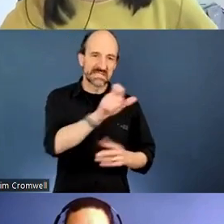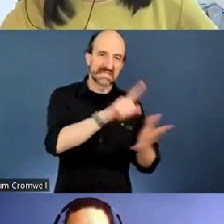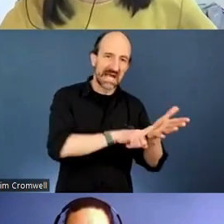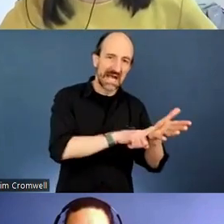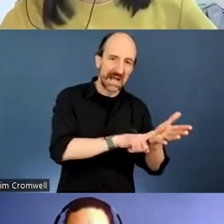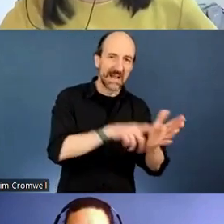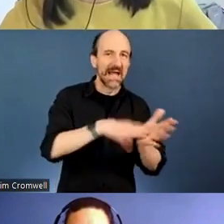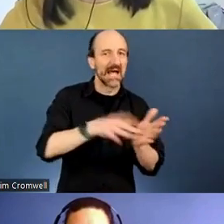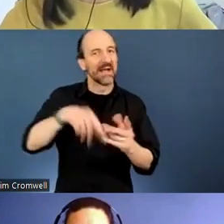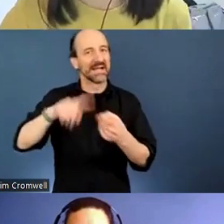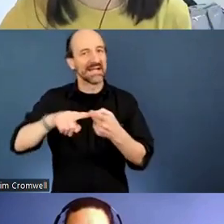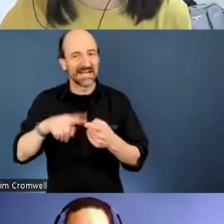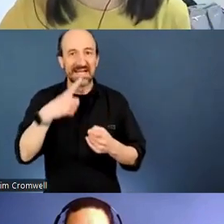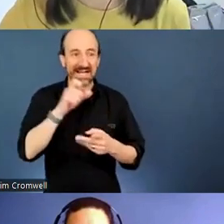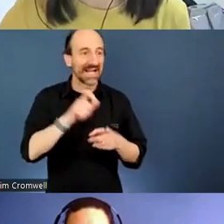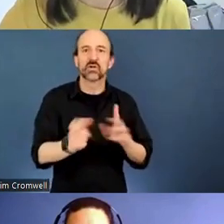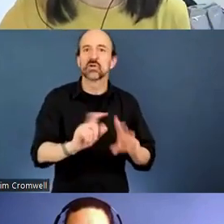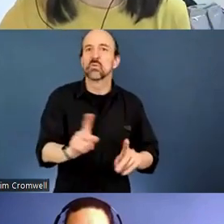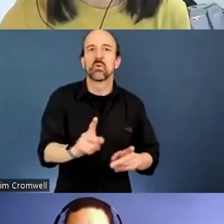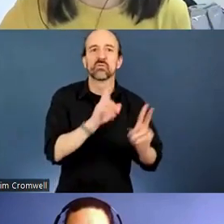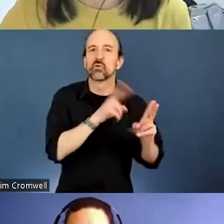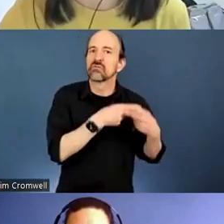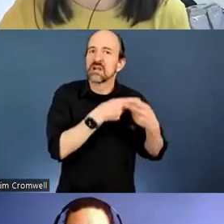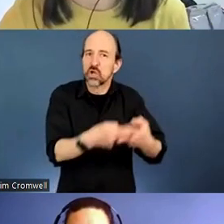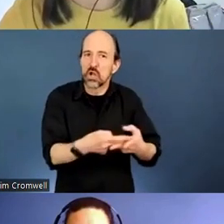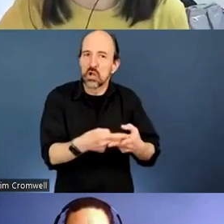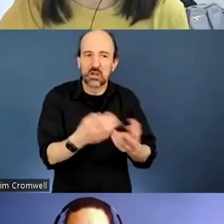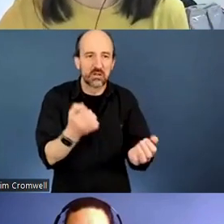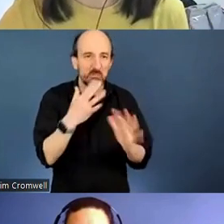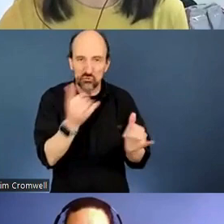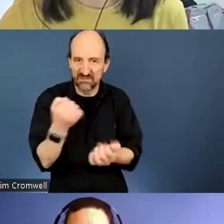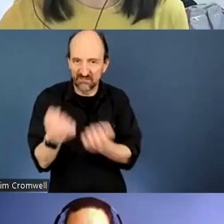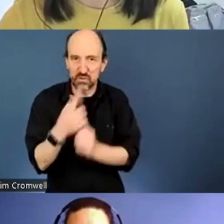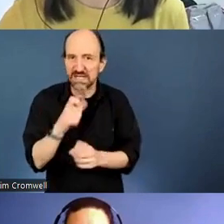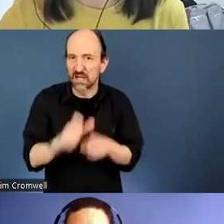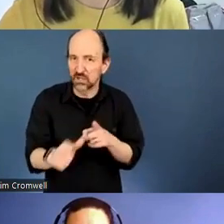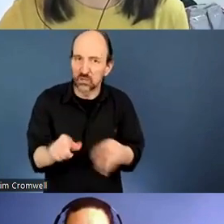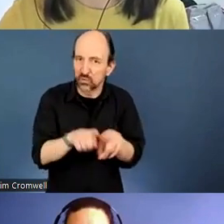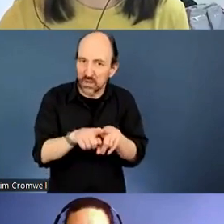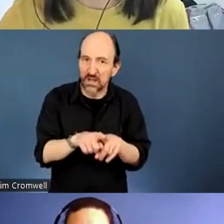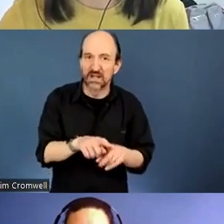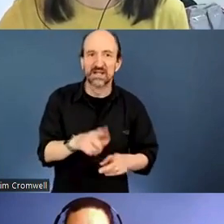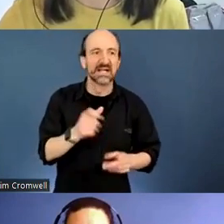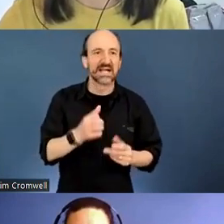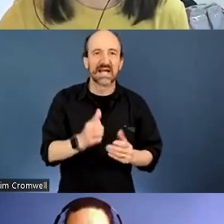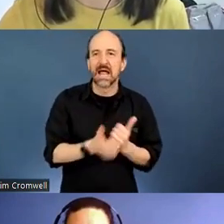It can help you monitor, if can help you evaluate and contribute to learning. But there